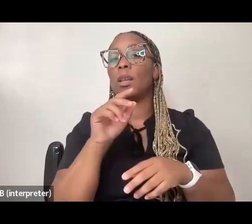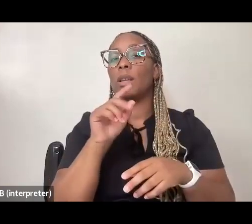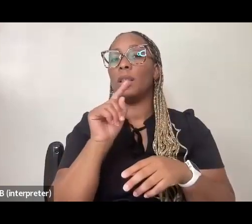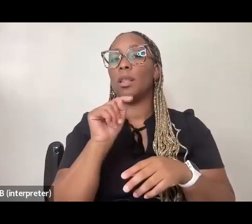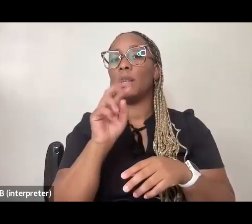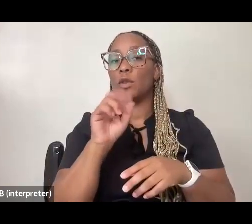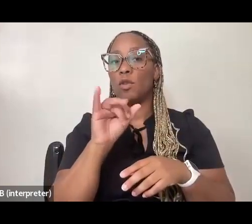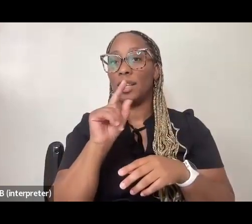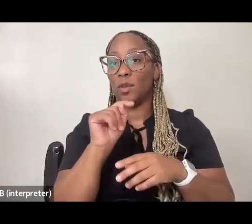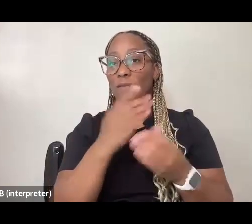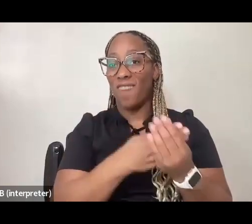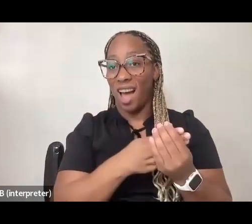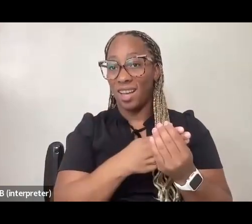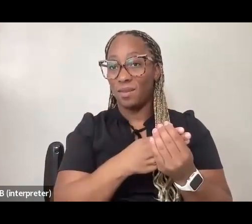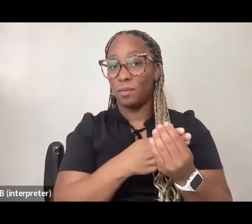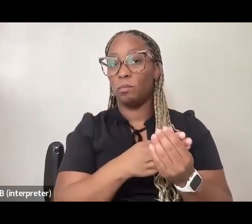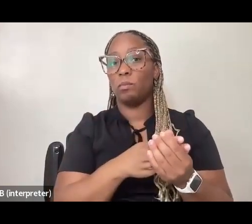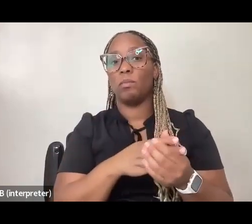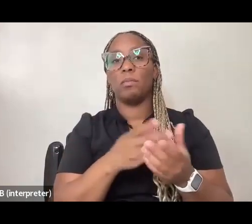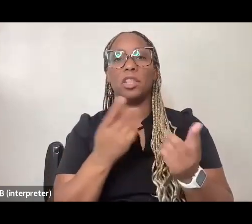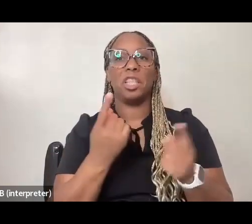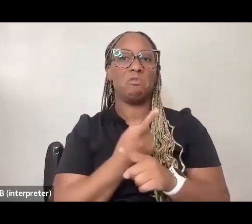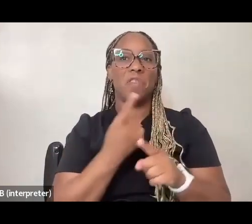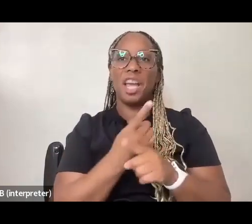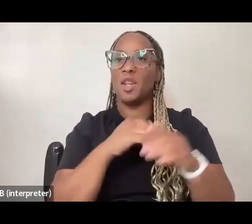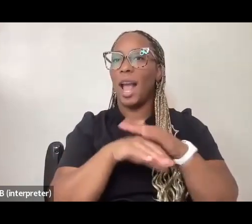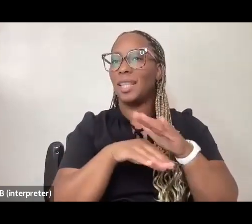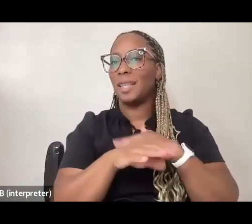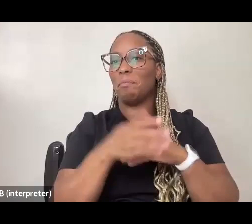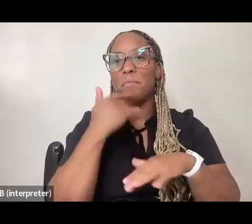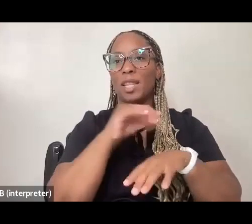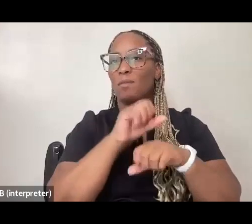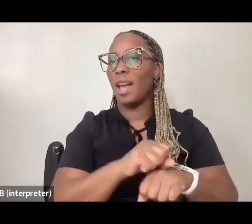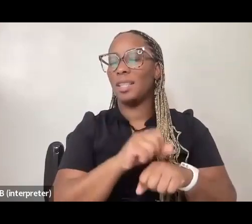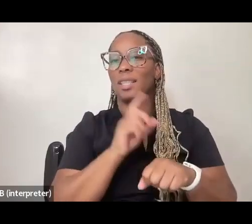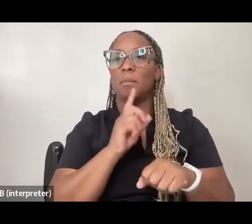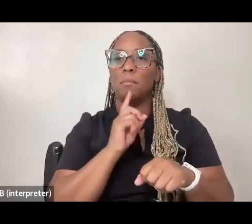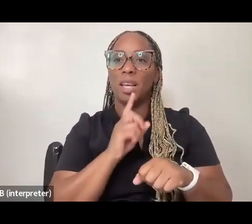So again, regular accessibility best practices, make sure your